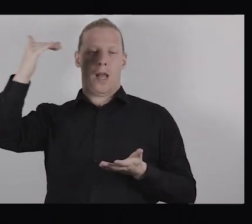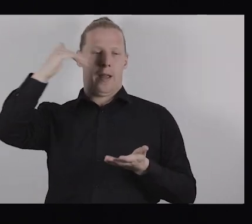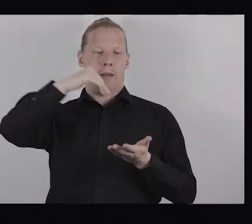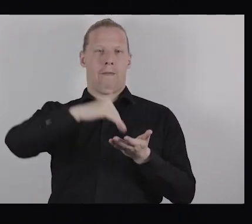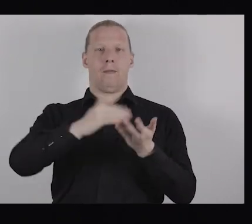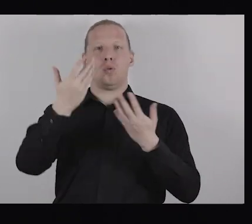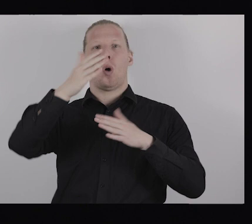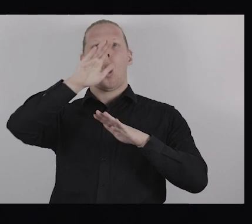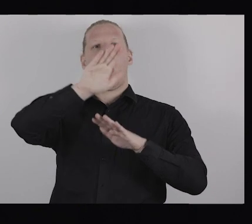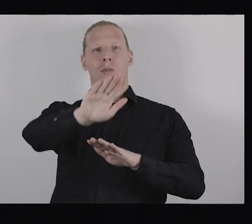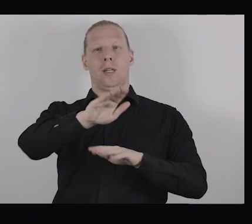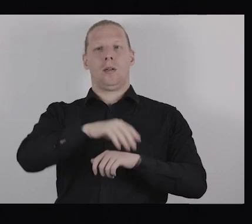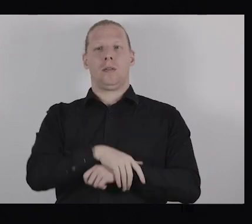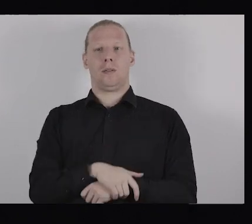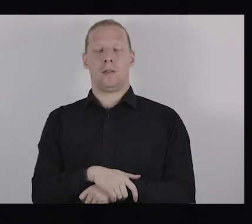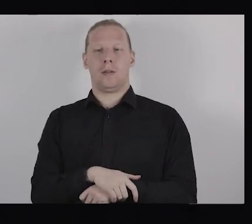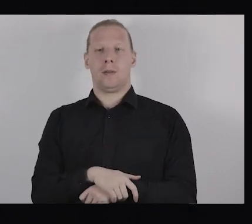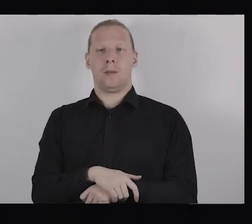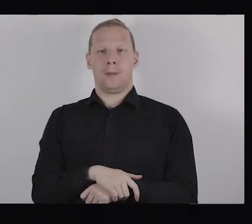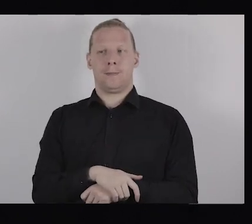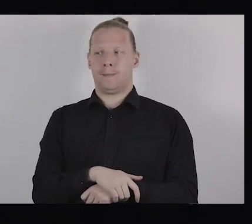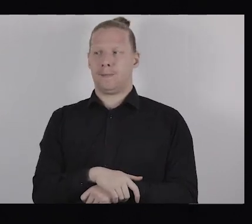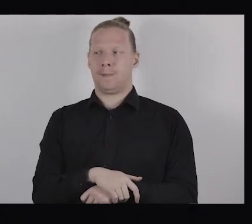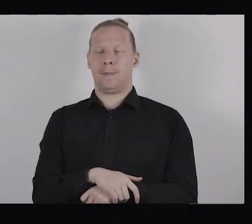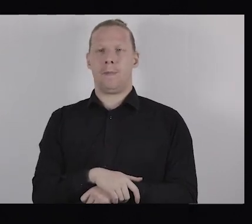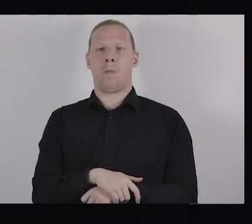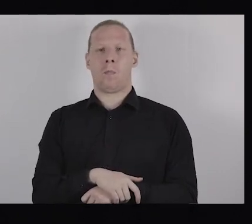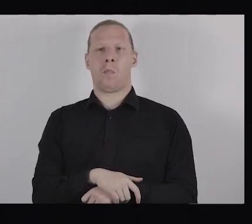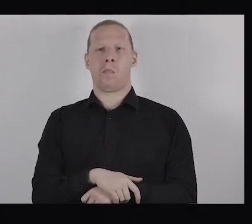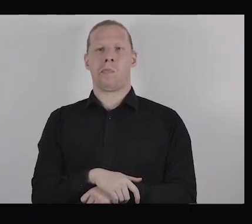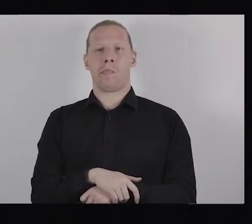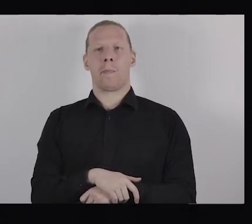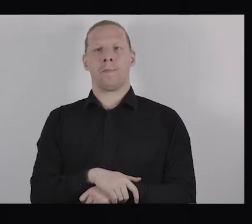to arrive in Aotearoa. I acknowledge my whānau...